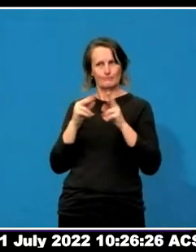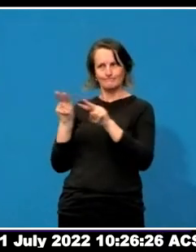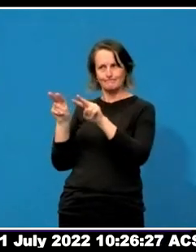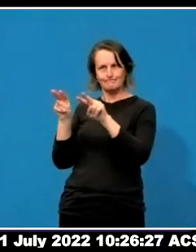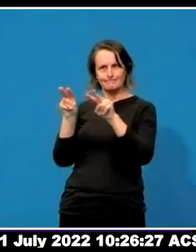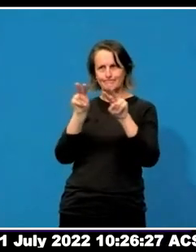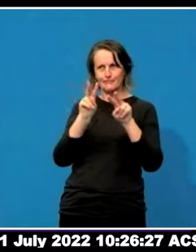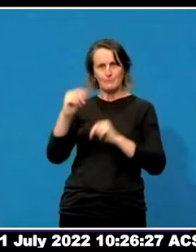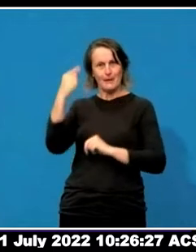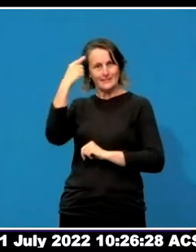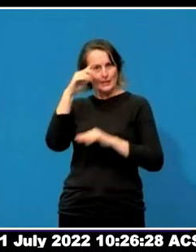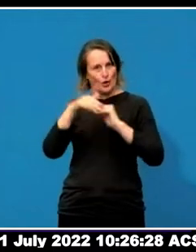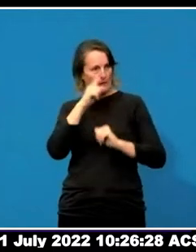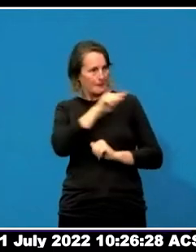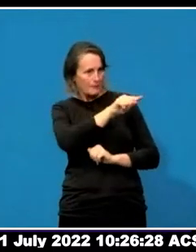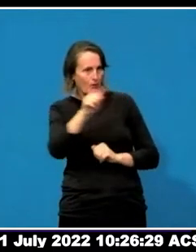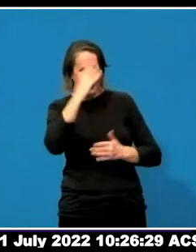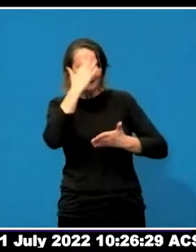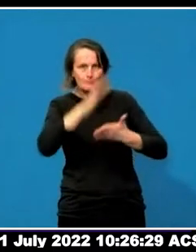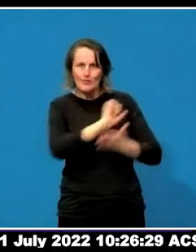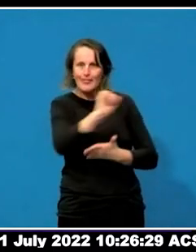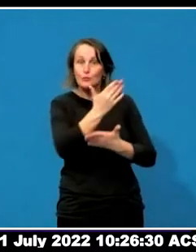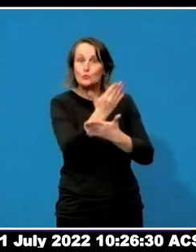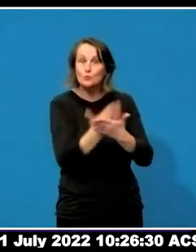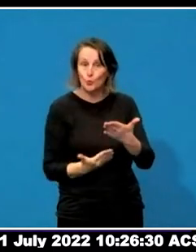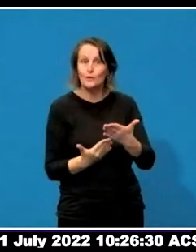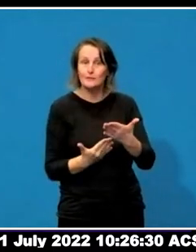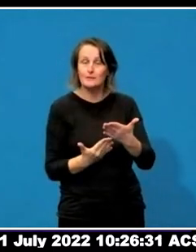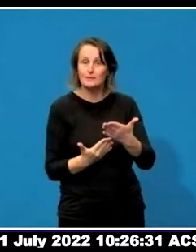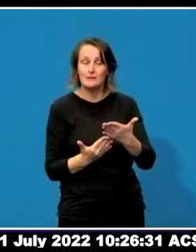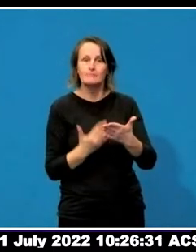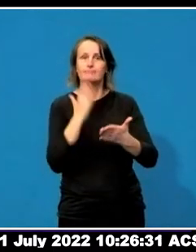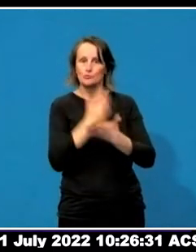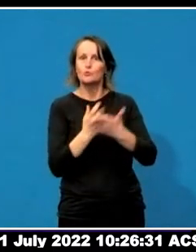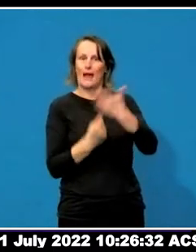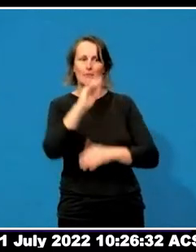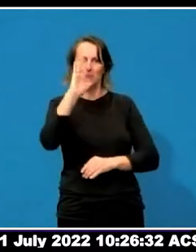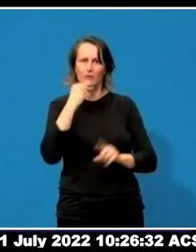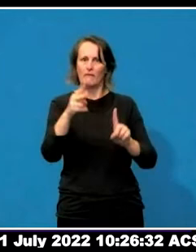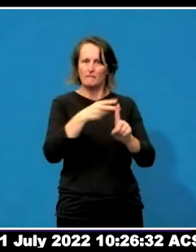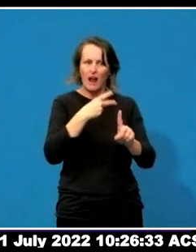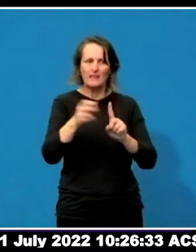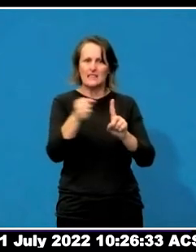people's experiences with violence, abuse, neglect and exploitation are multi-layered